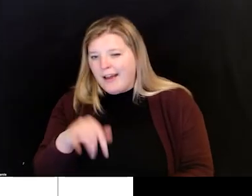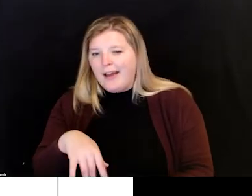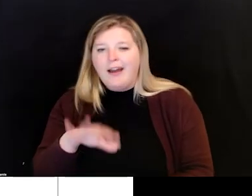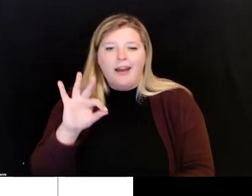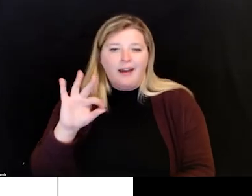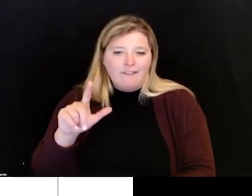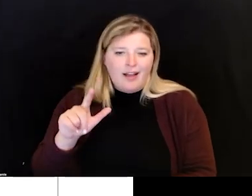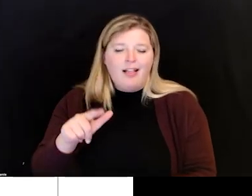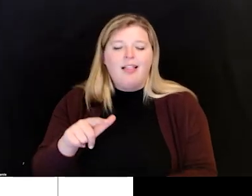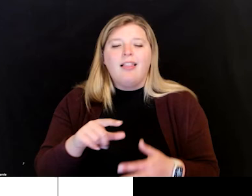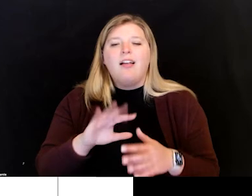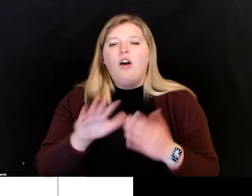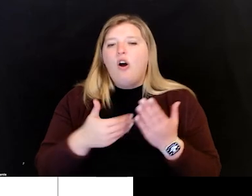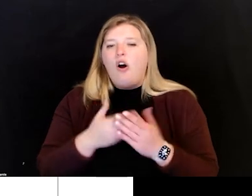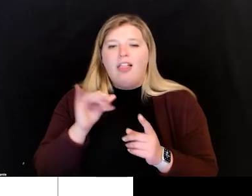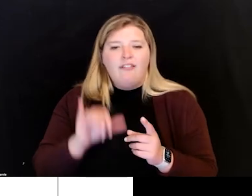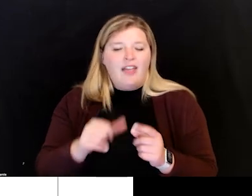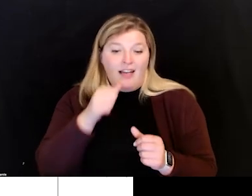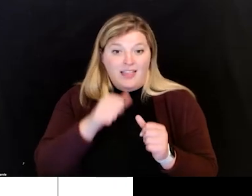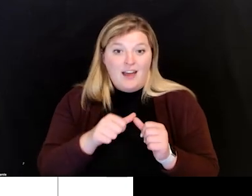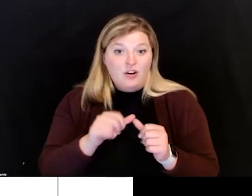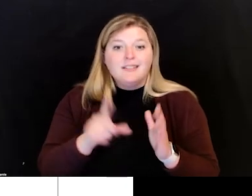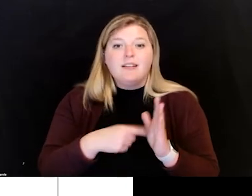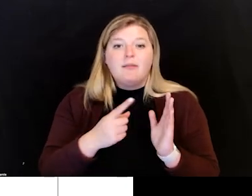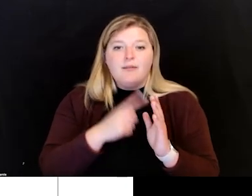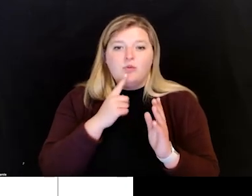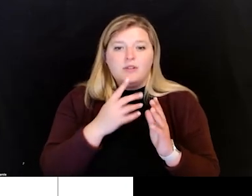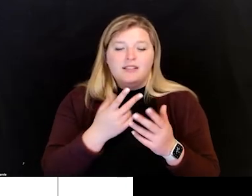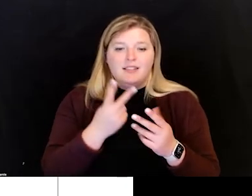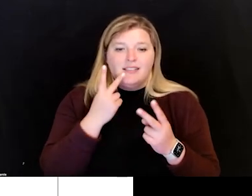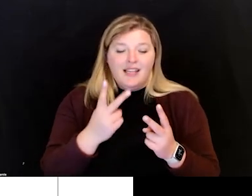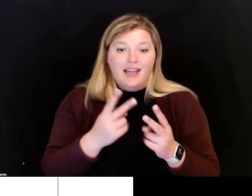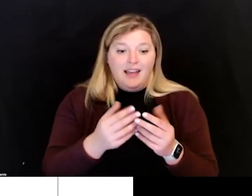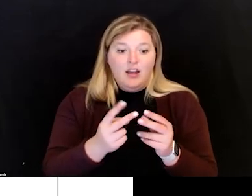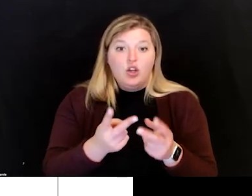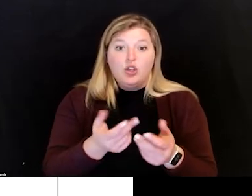those are all situations where you'll commonly see these joint ligatures.